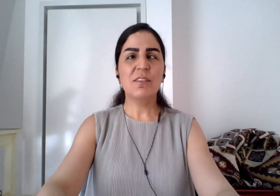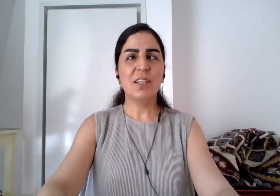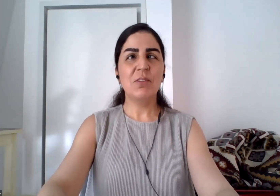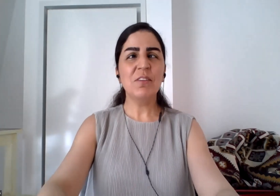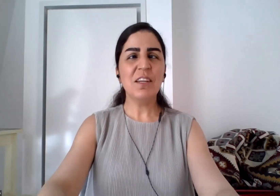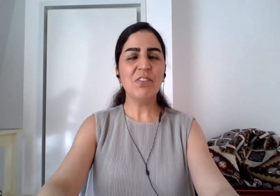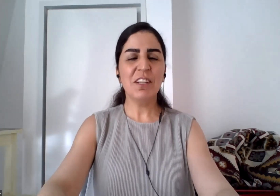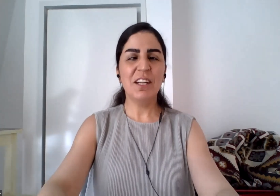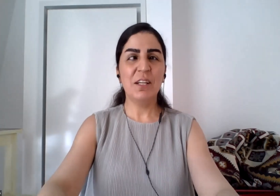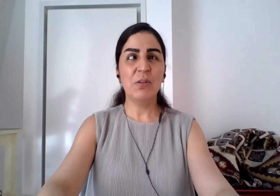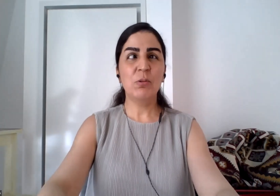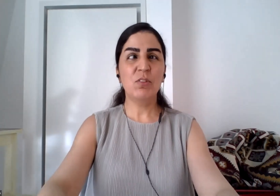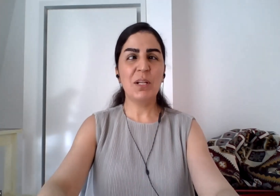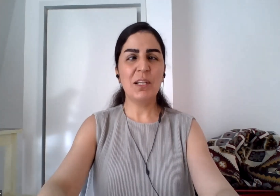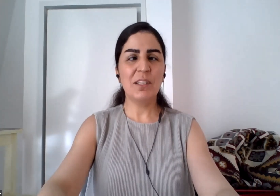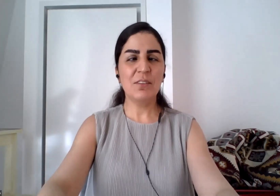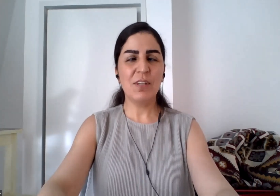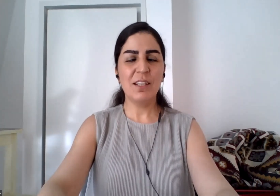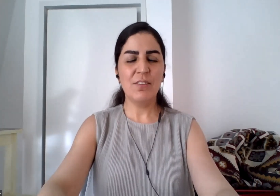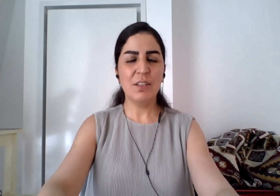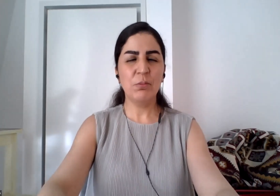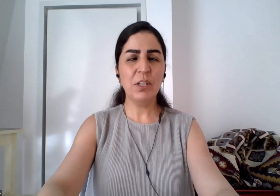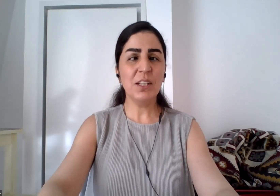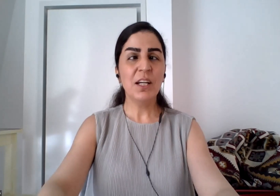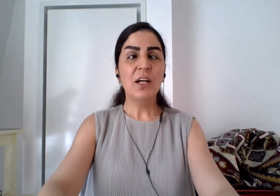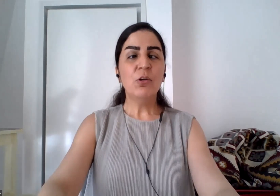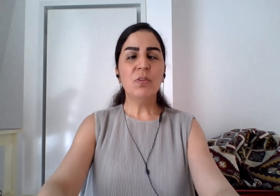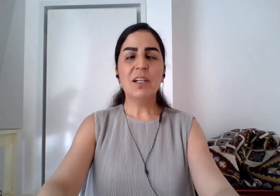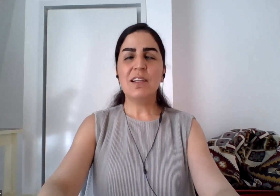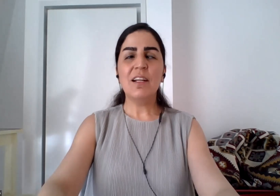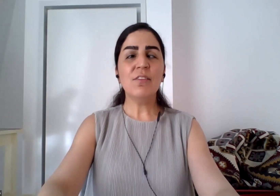, I'm introducing Gopal Mitra, global lead